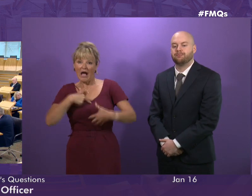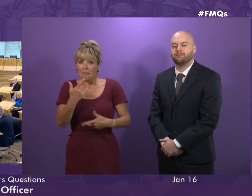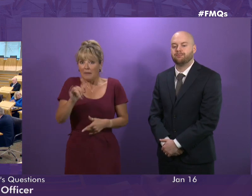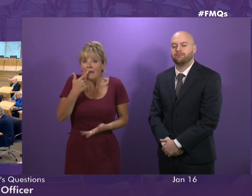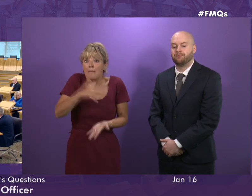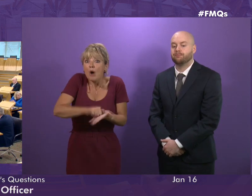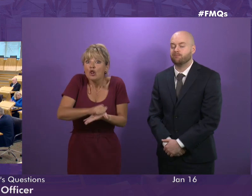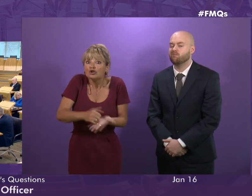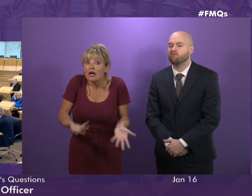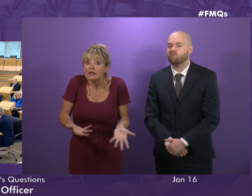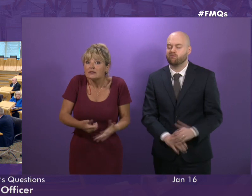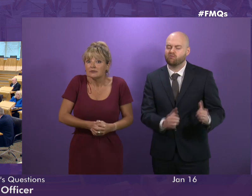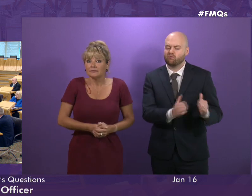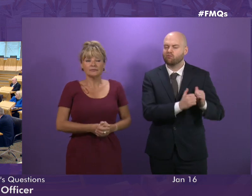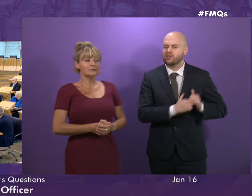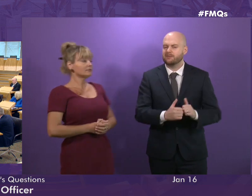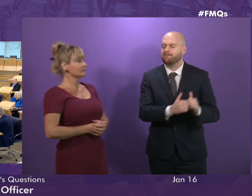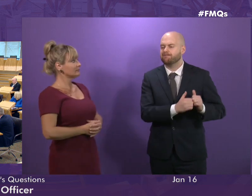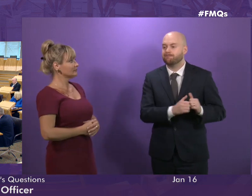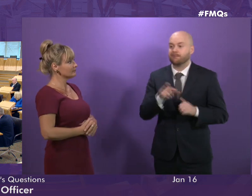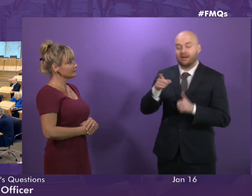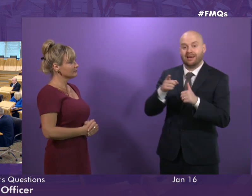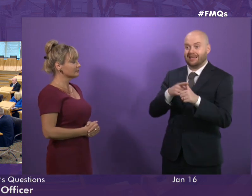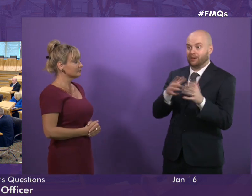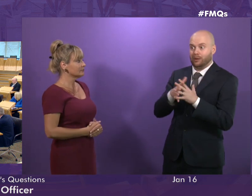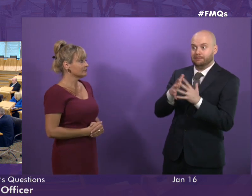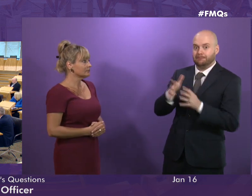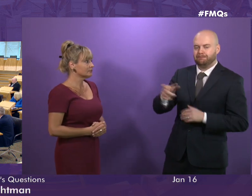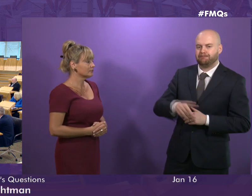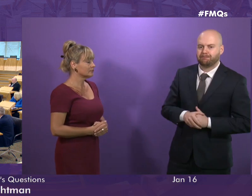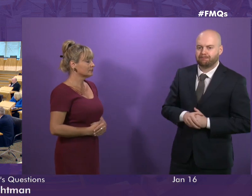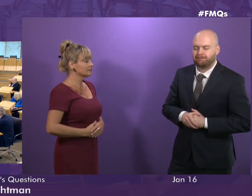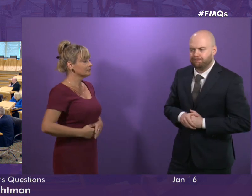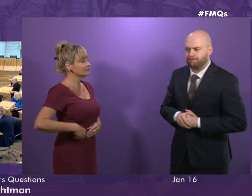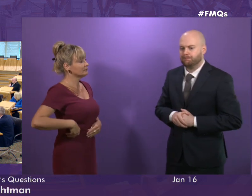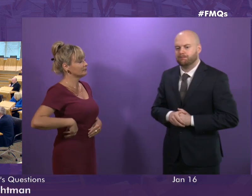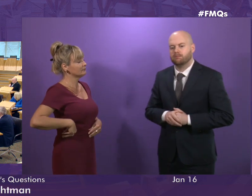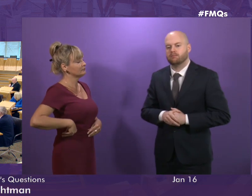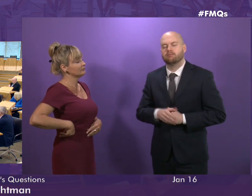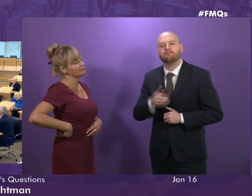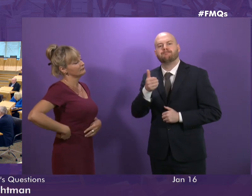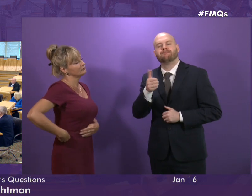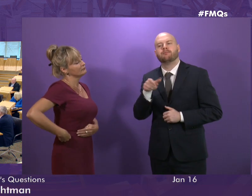The Auditor General for Scotland and the Accounts Commission have today criticised the city